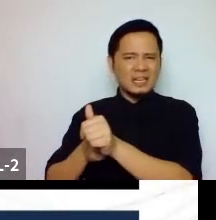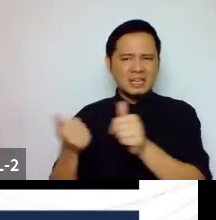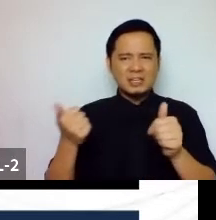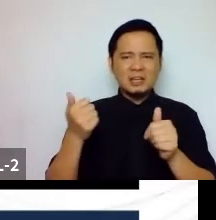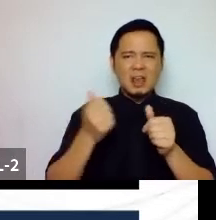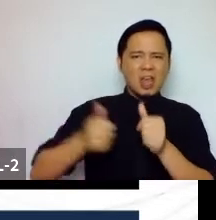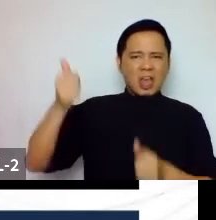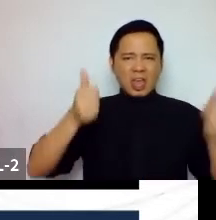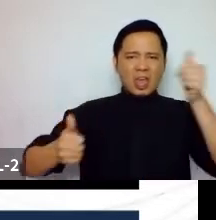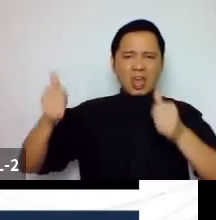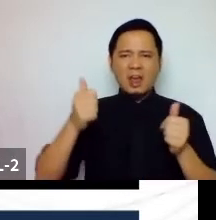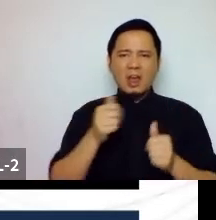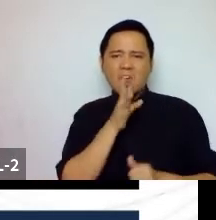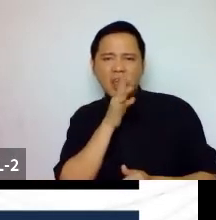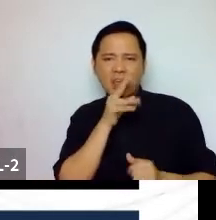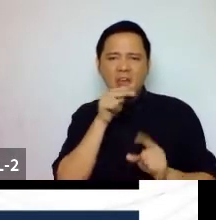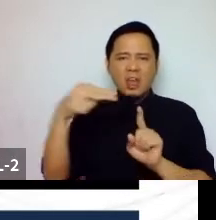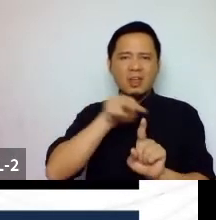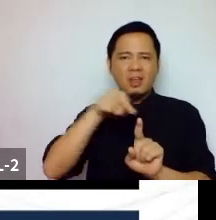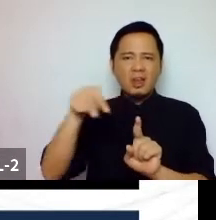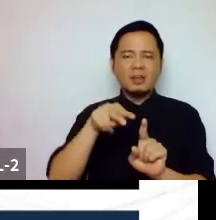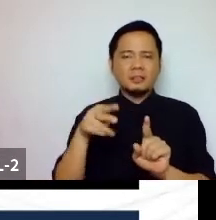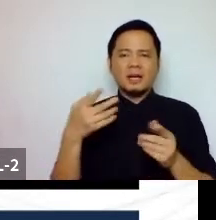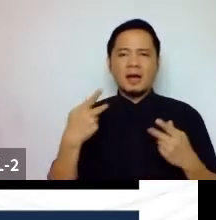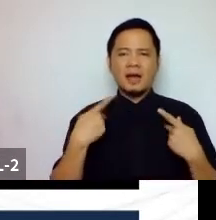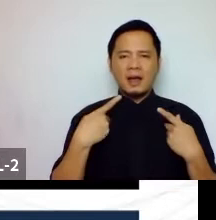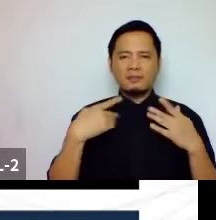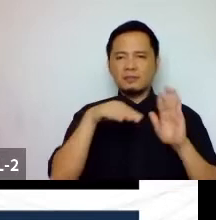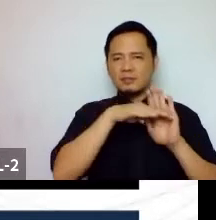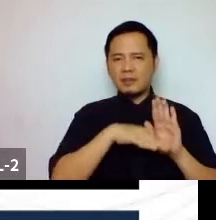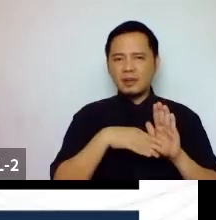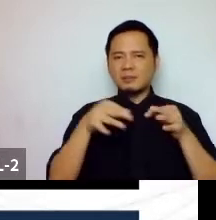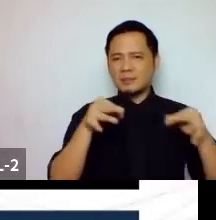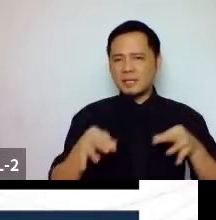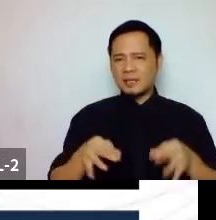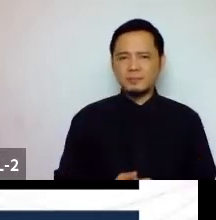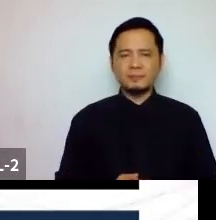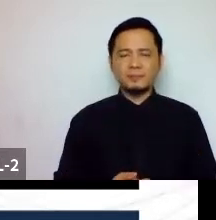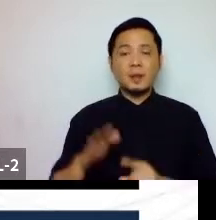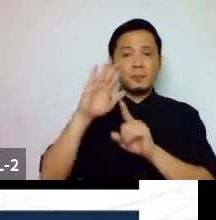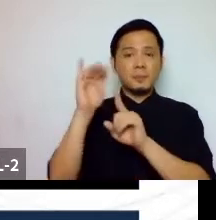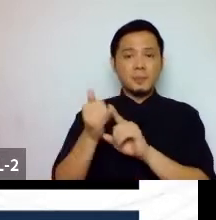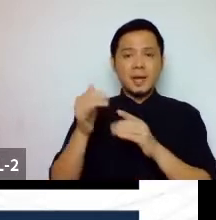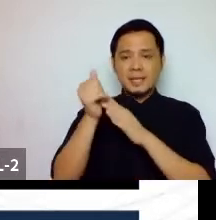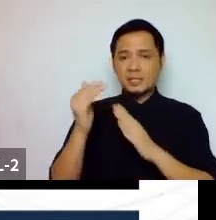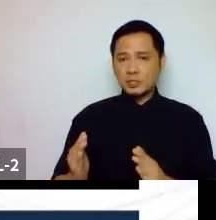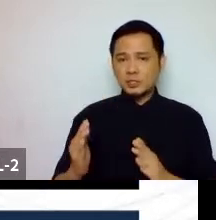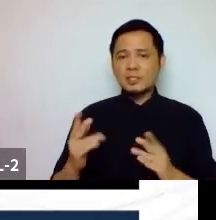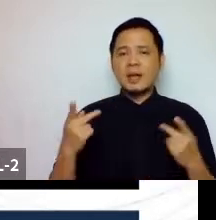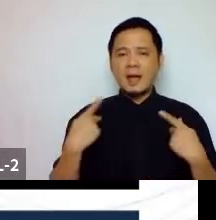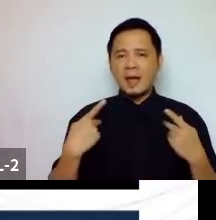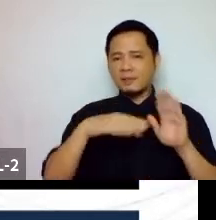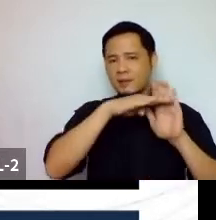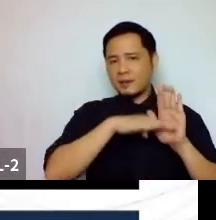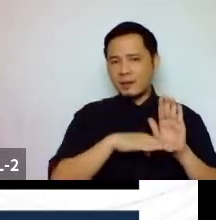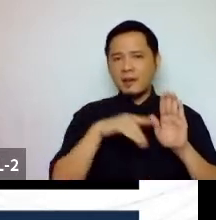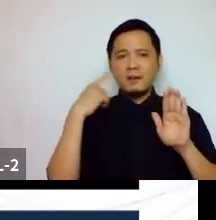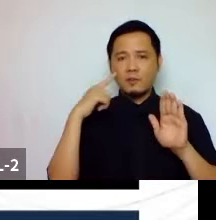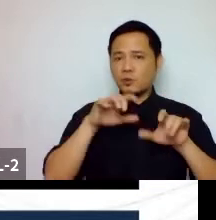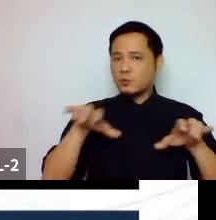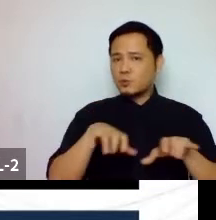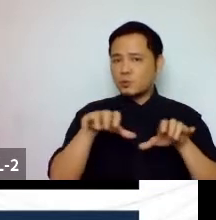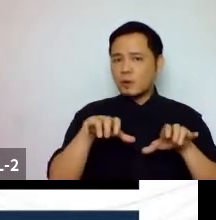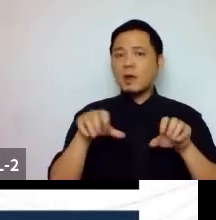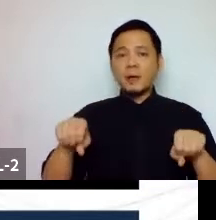We also have guides for the local chief executives, barangay leaders, for what they can say and do for a specific week.